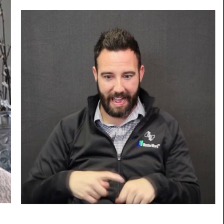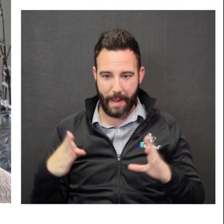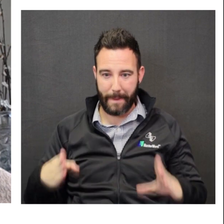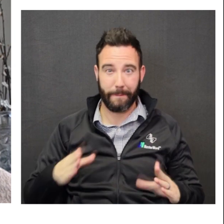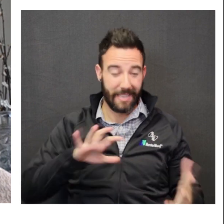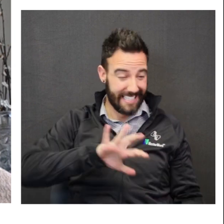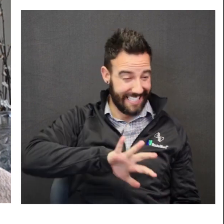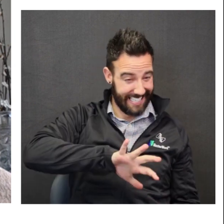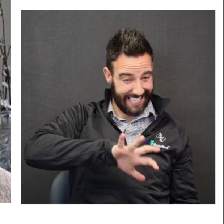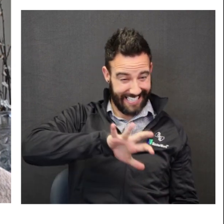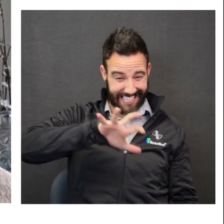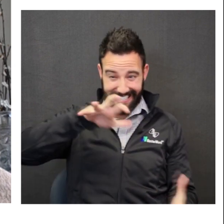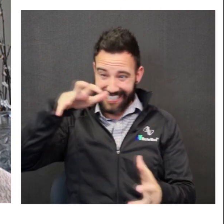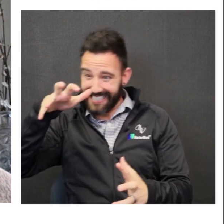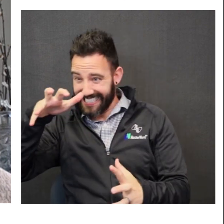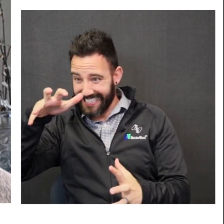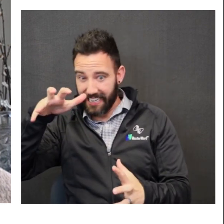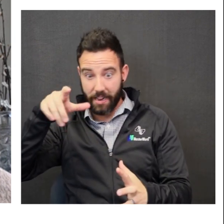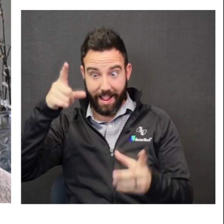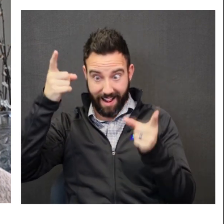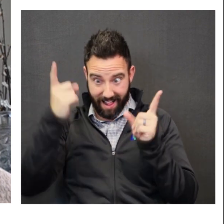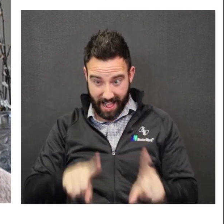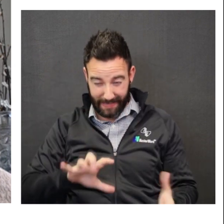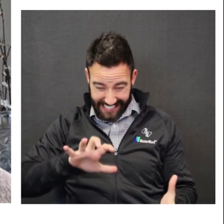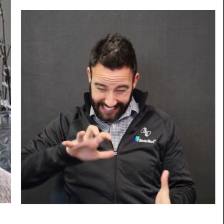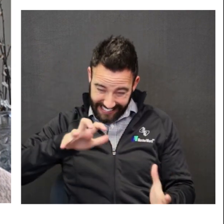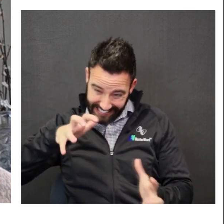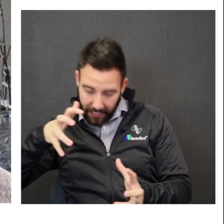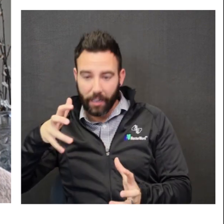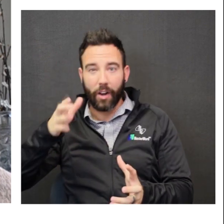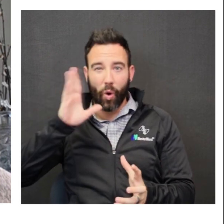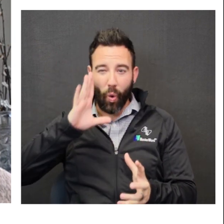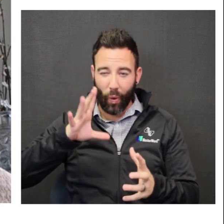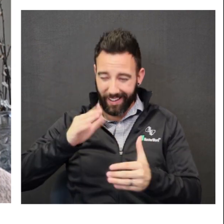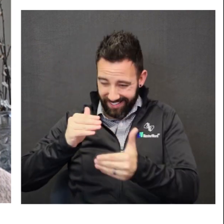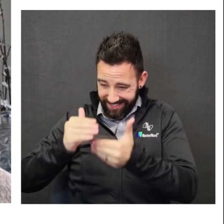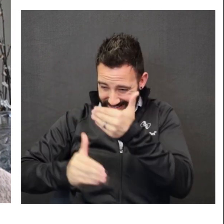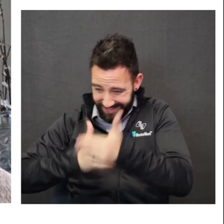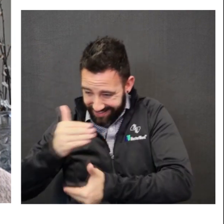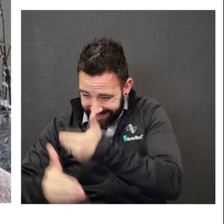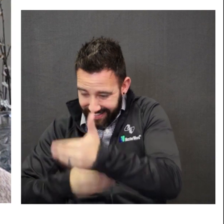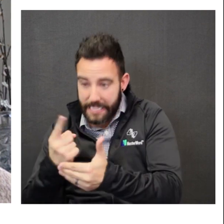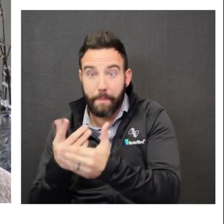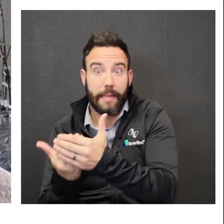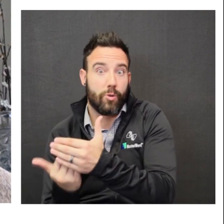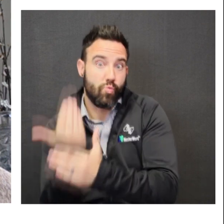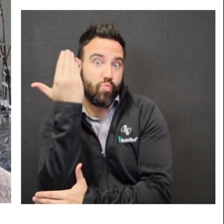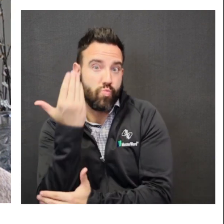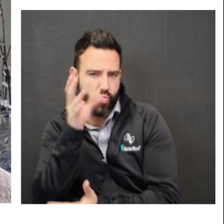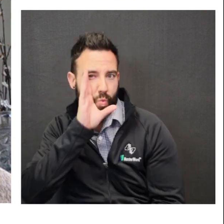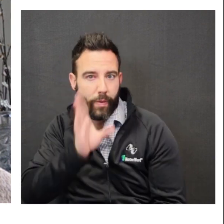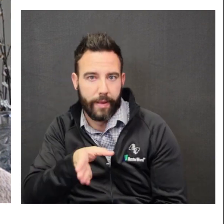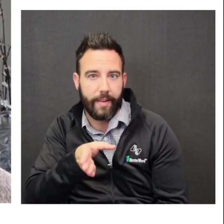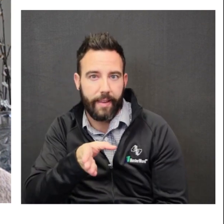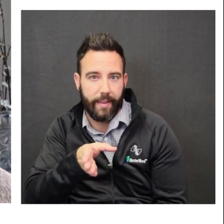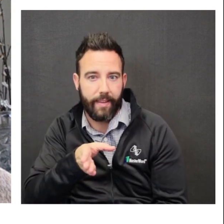you know, always lead to something new and our field this is just a time of disruption in general and has been you know, for our